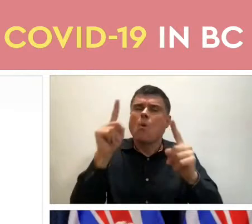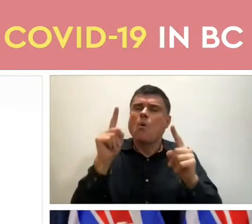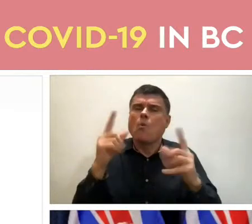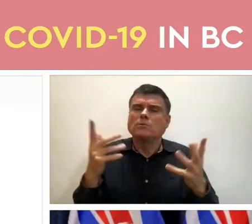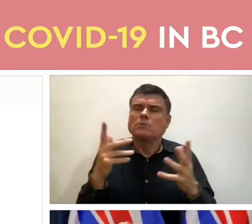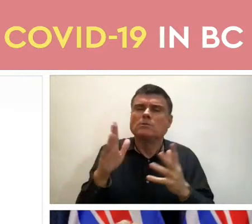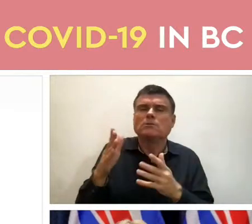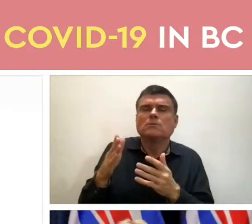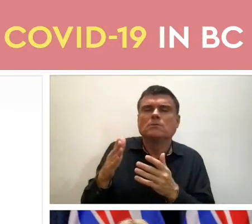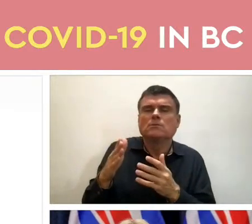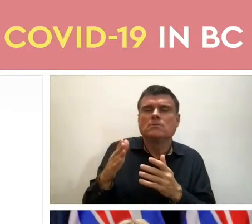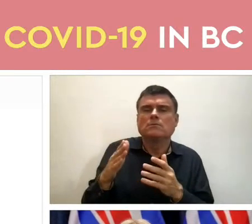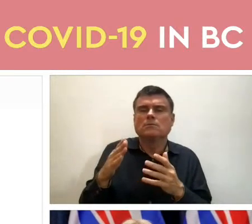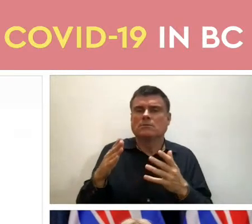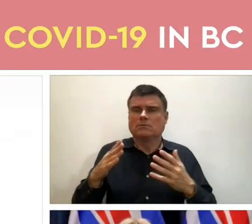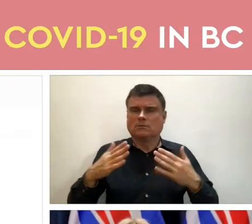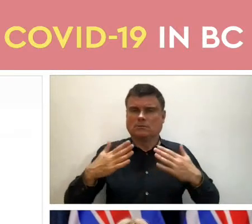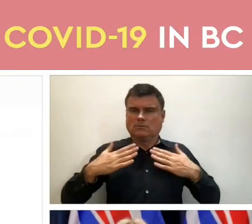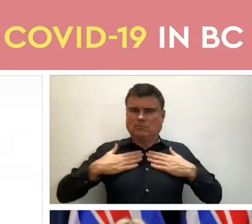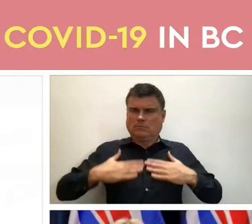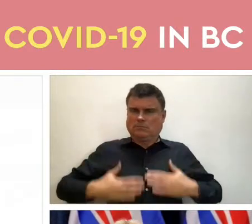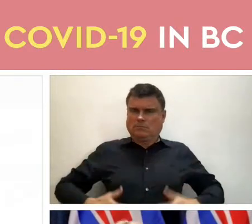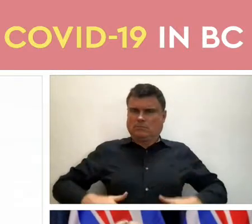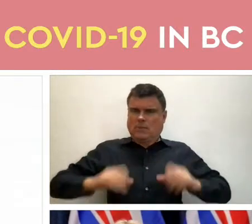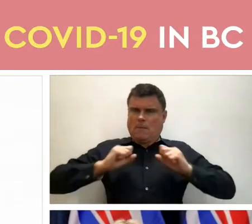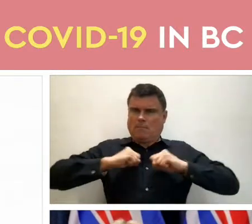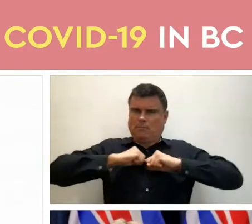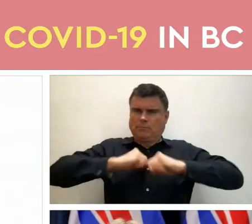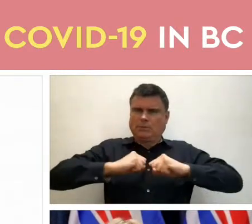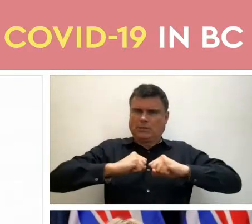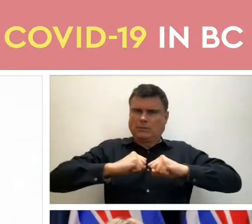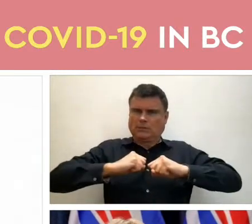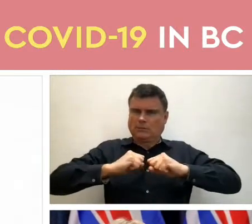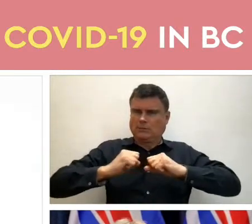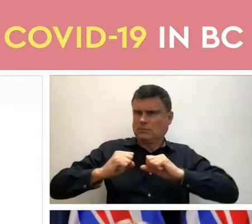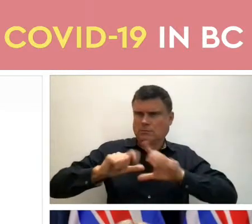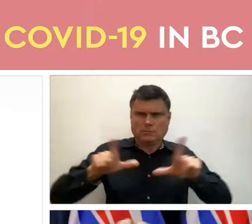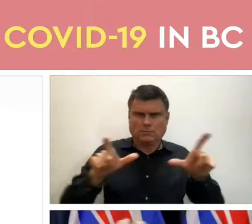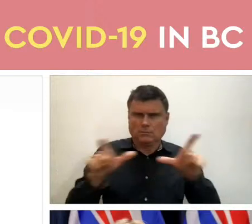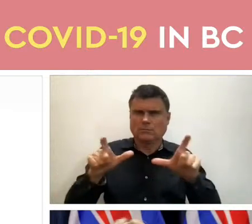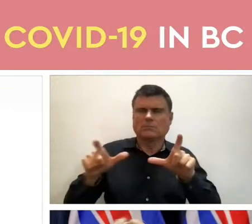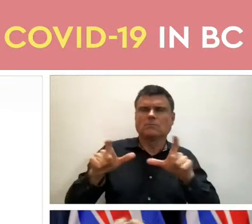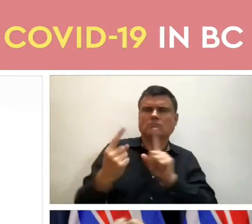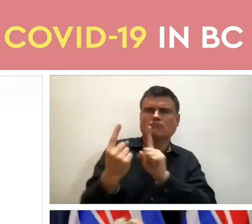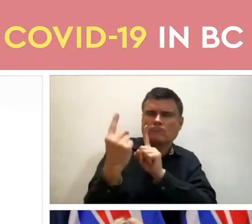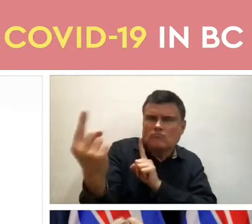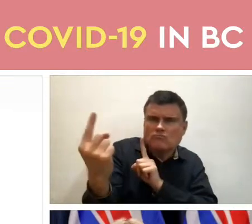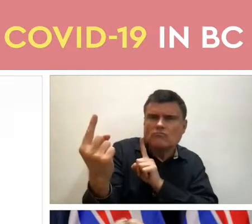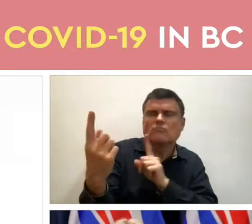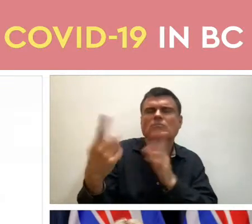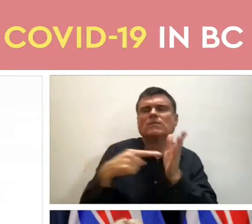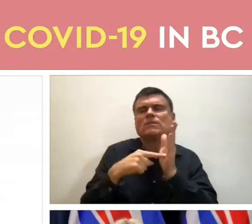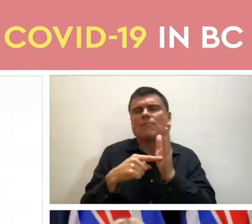Given that people the space to stay safe, wearing your masks